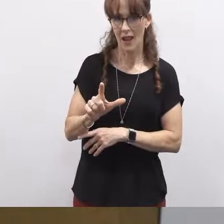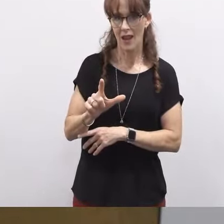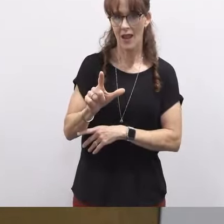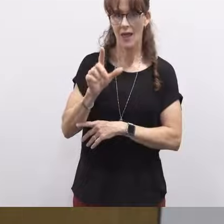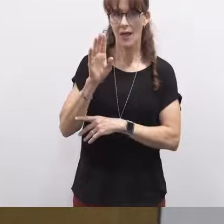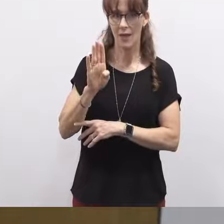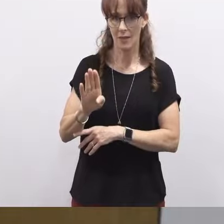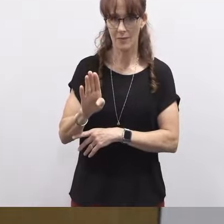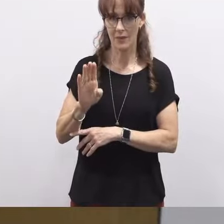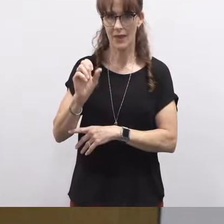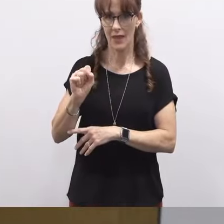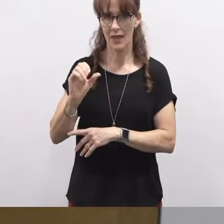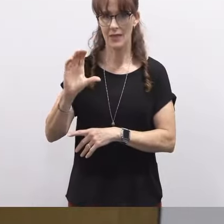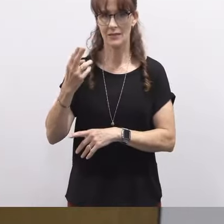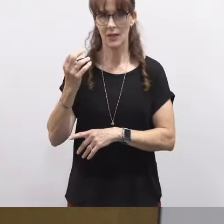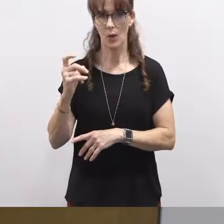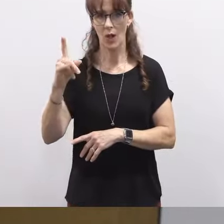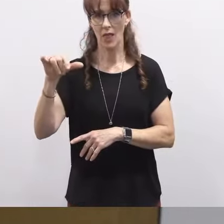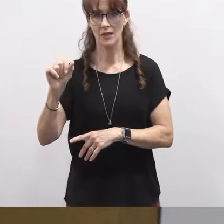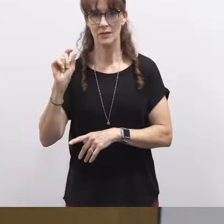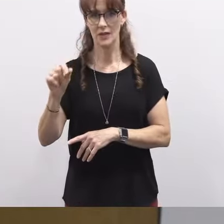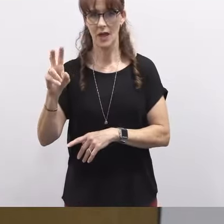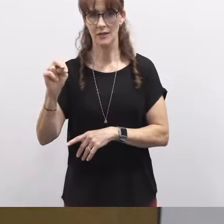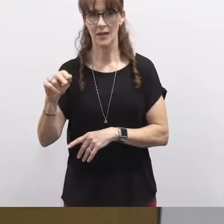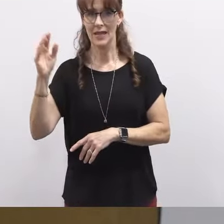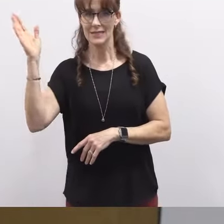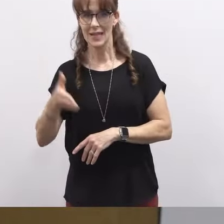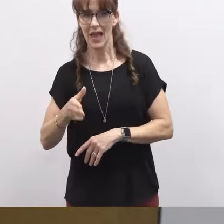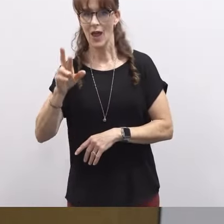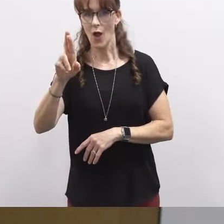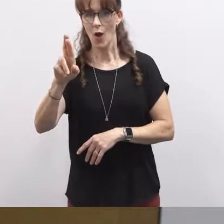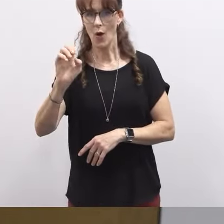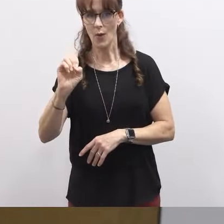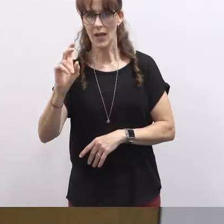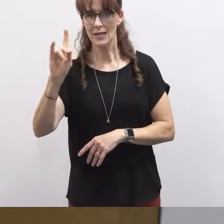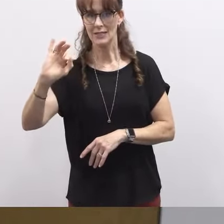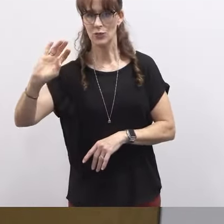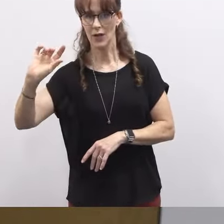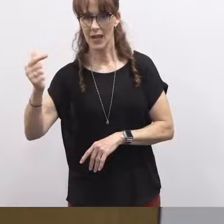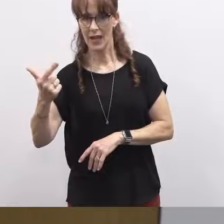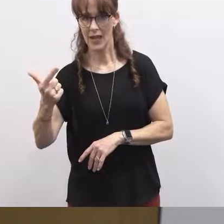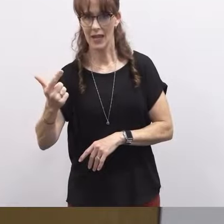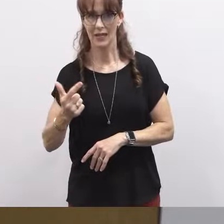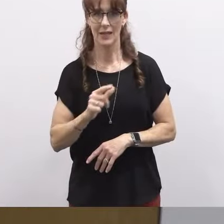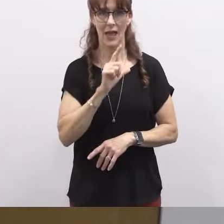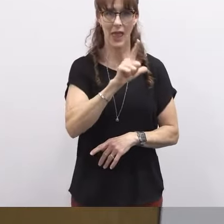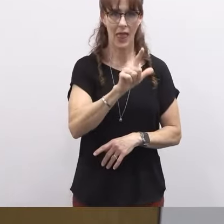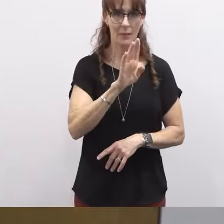[James] Lbschools.net/redistricting. /redistricting, there we go. Lbschools.net/redistricting.